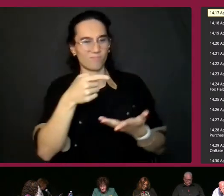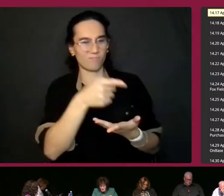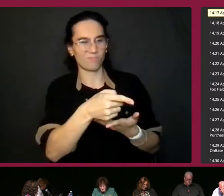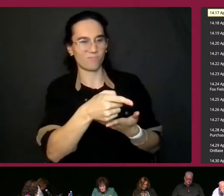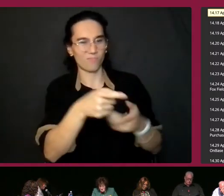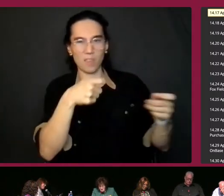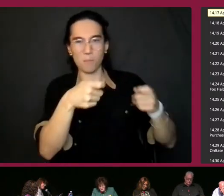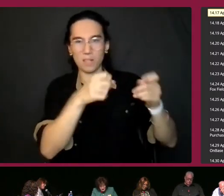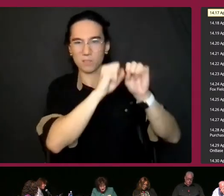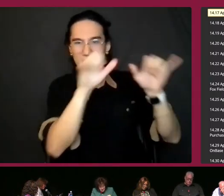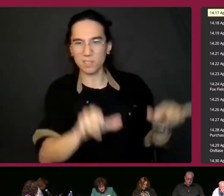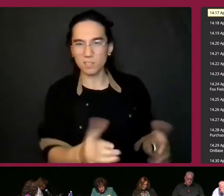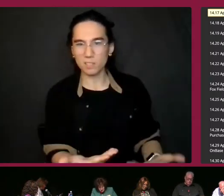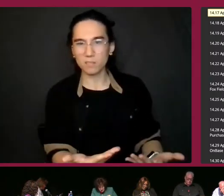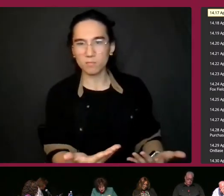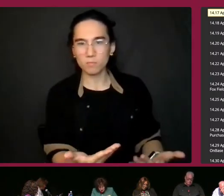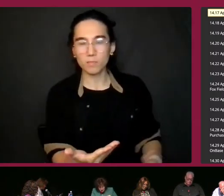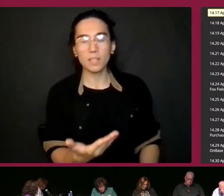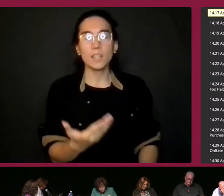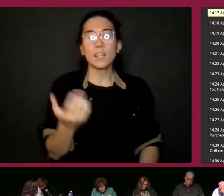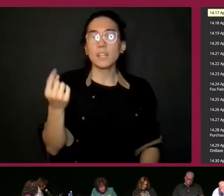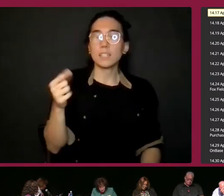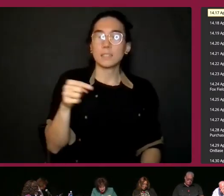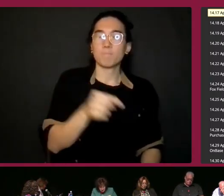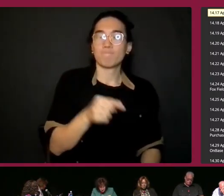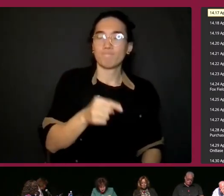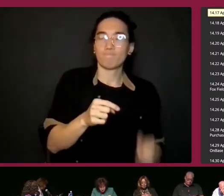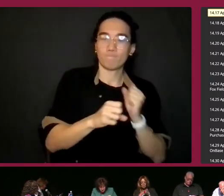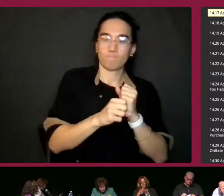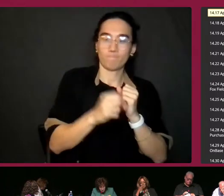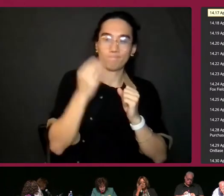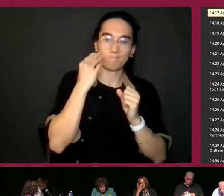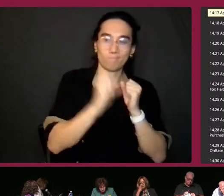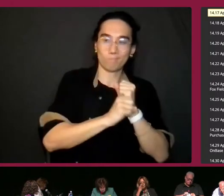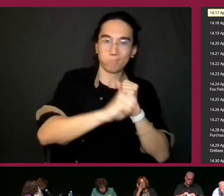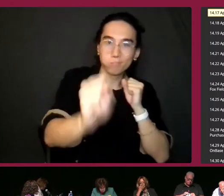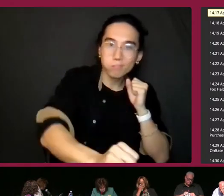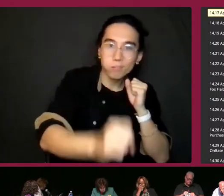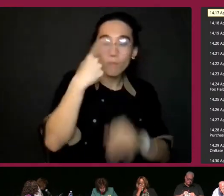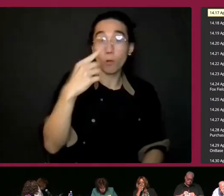This is an extension of a previous, uh, agreement that we have.